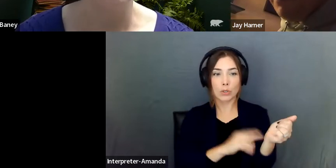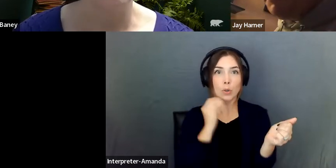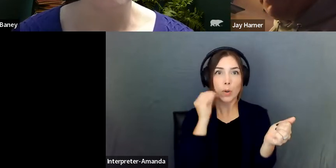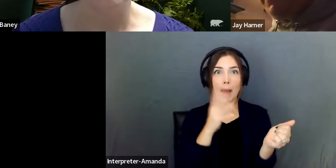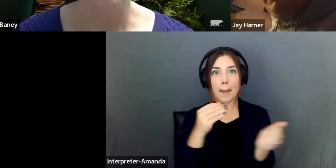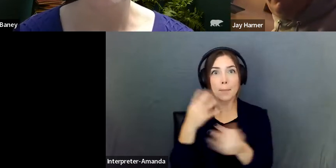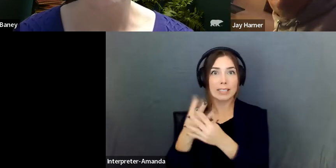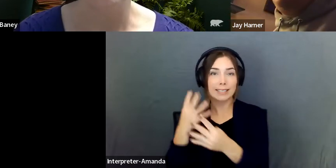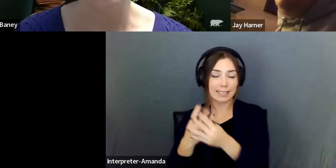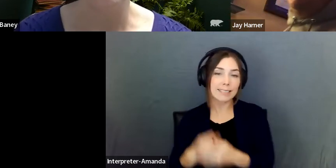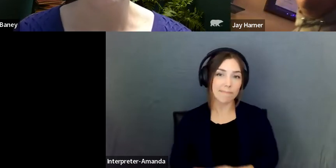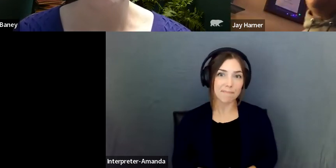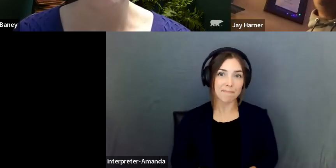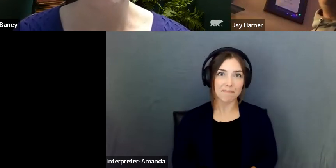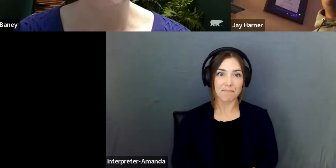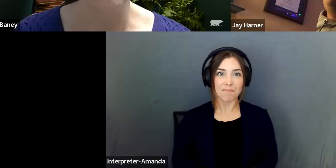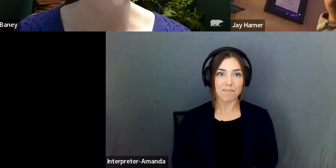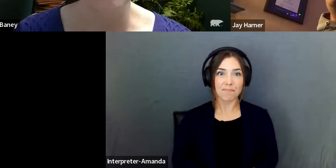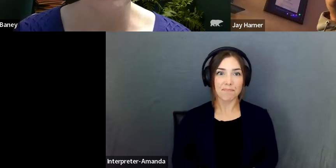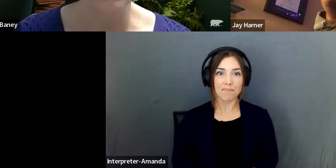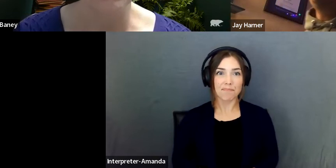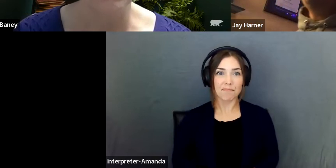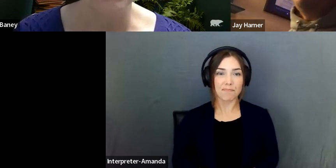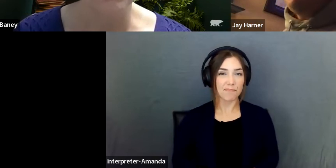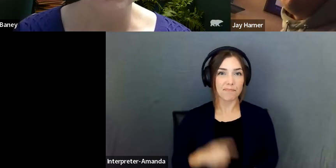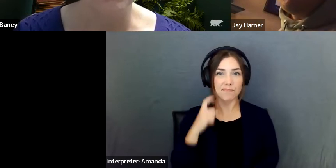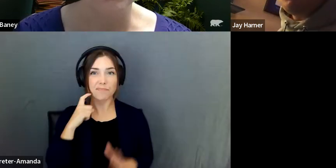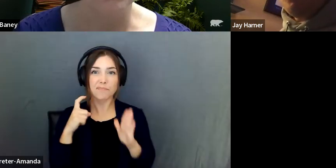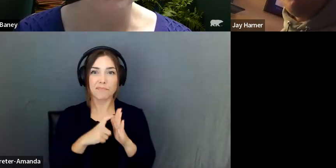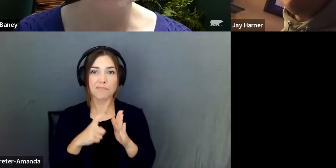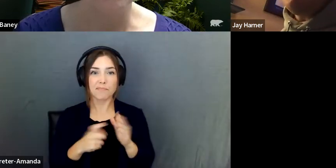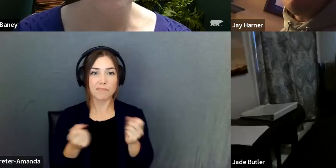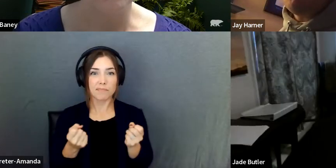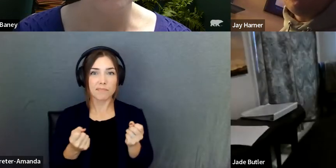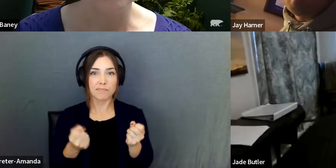Once people are subjected to go into facilities, we will get them out.